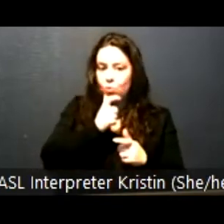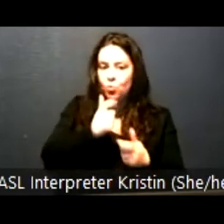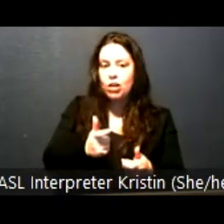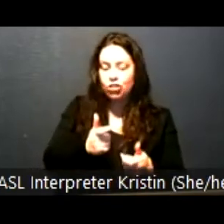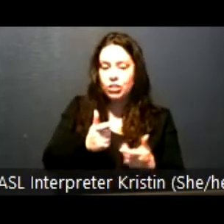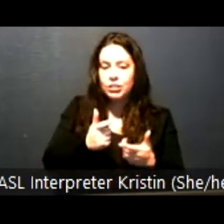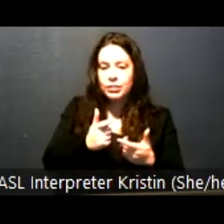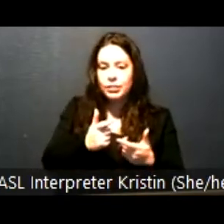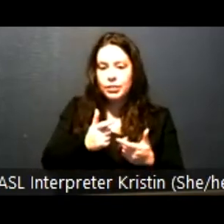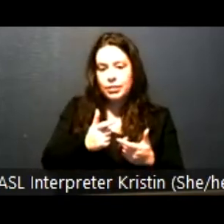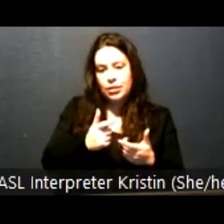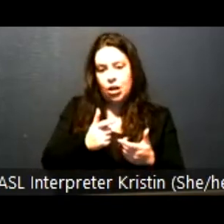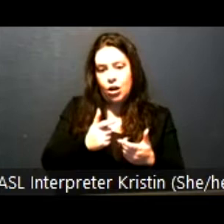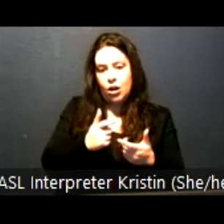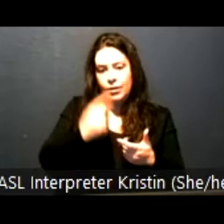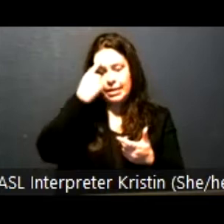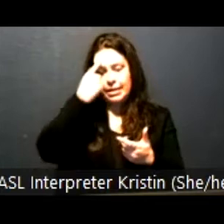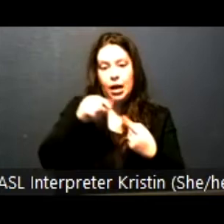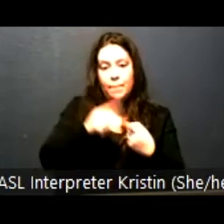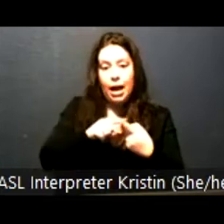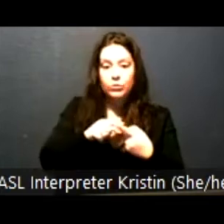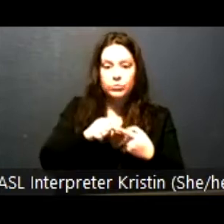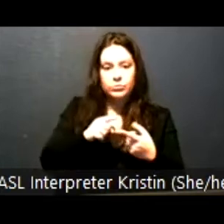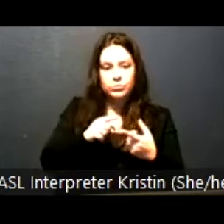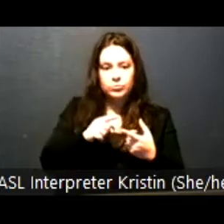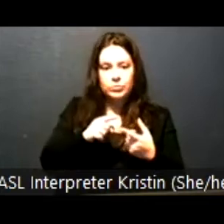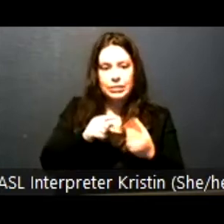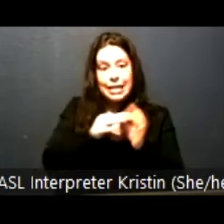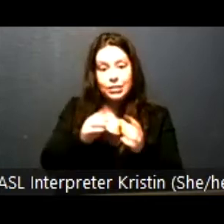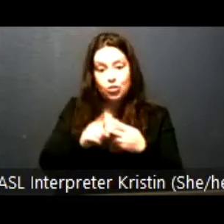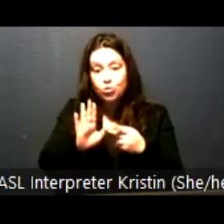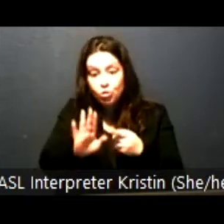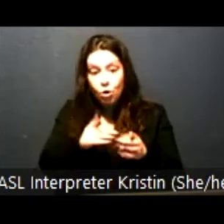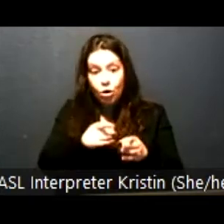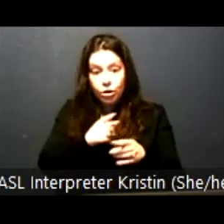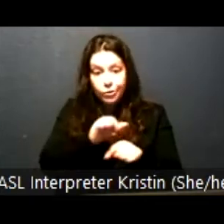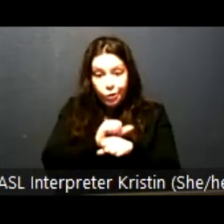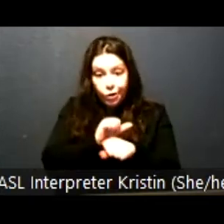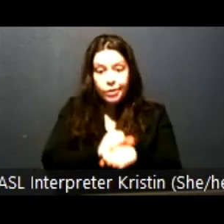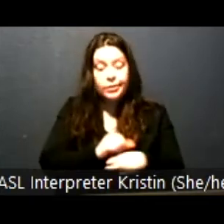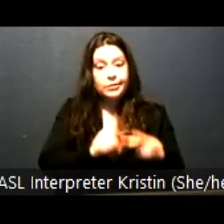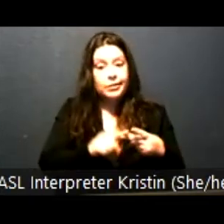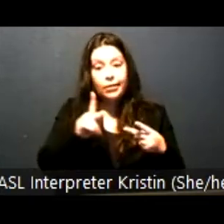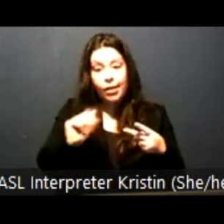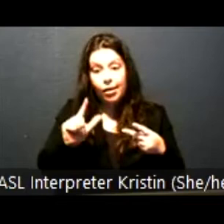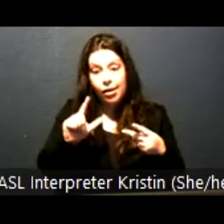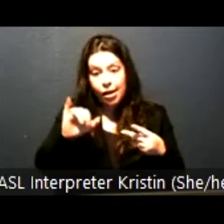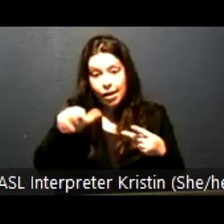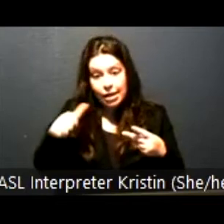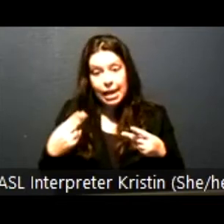Kayleigh's career, and even uh zoo educators. So we, you're hearing from us all week long from some